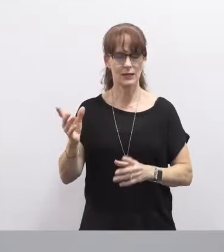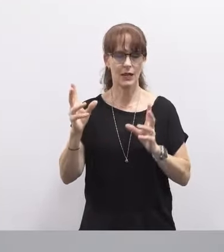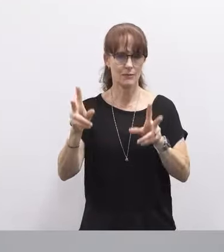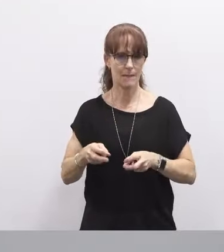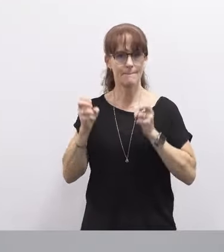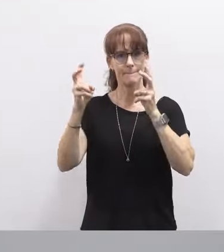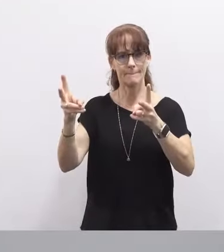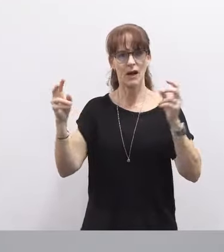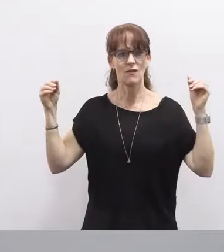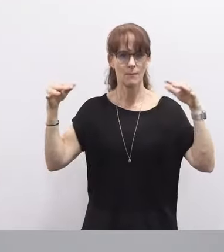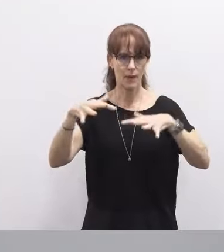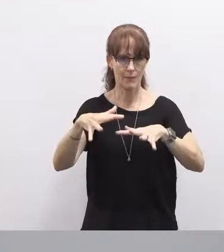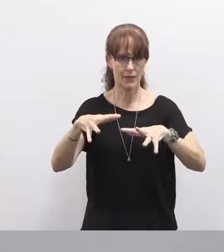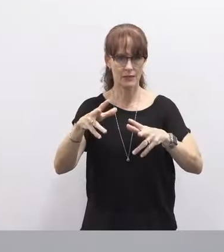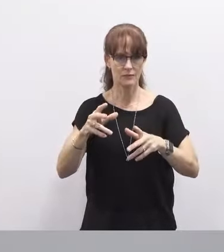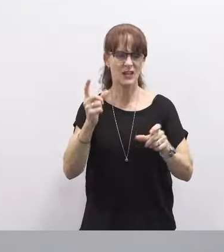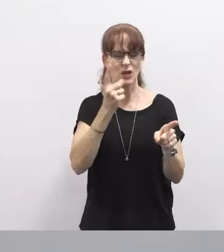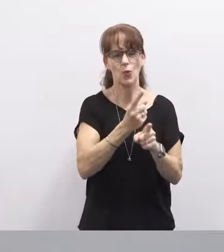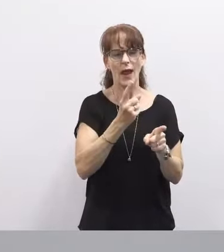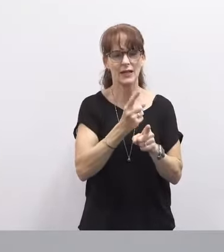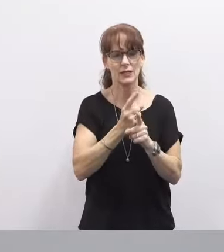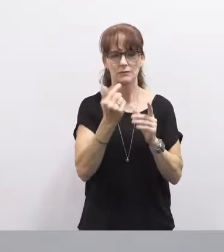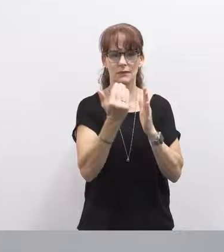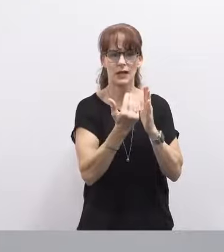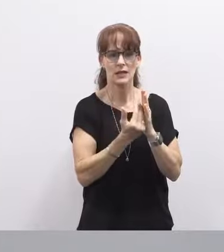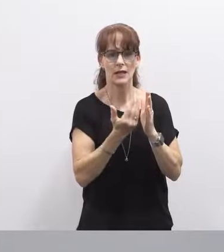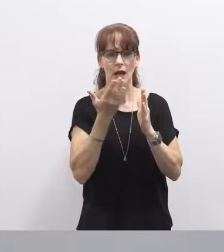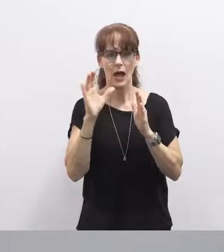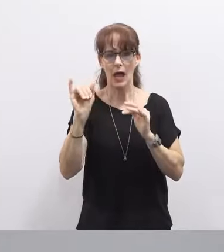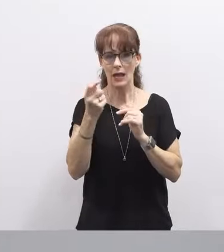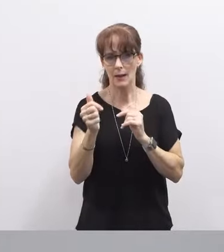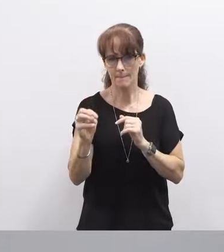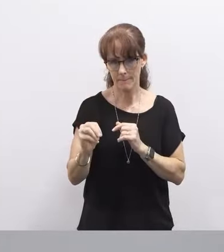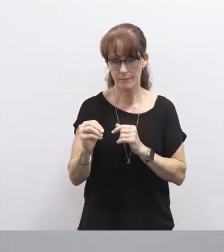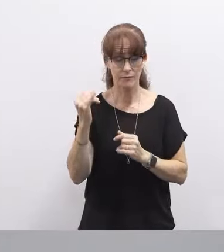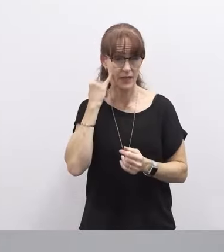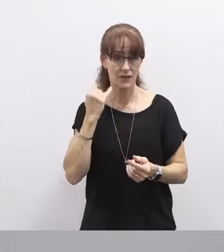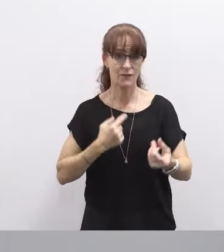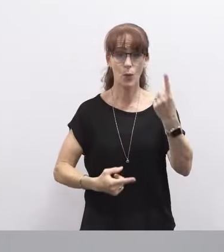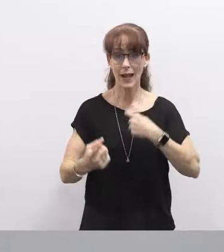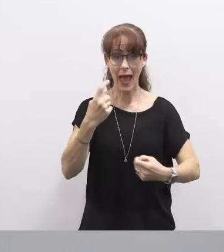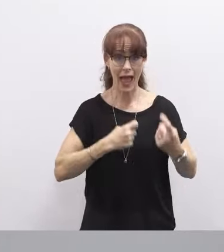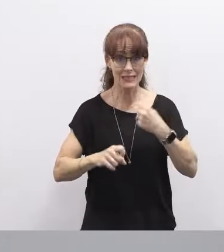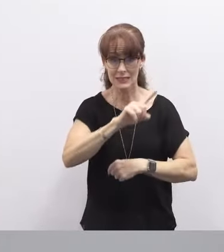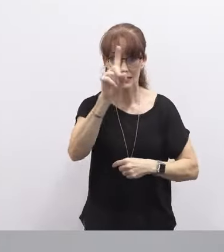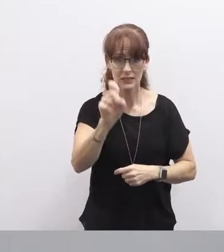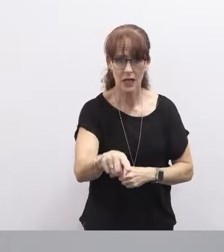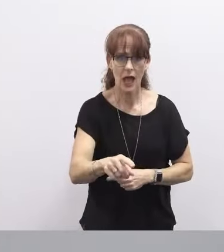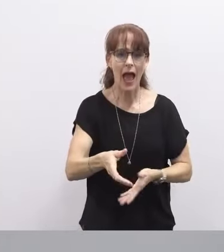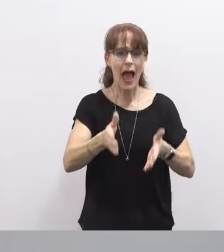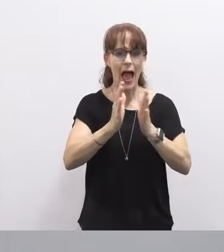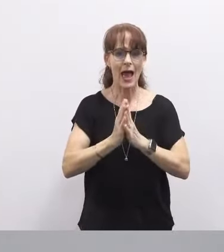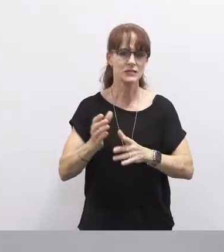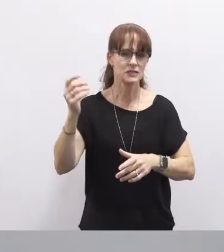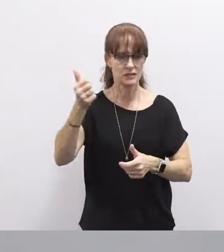in advance as a regular agenda item. If you wish to ask questions, please address them to the chair and not to the individual members of the board